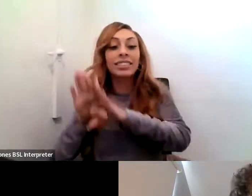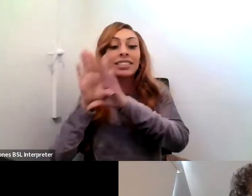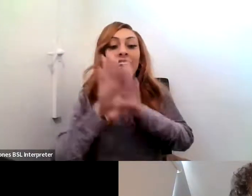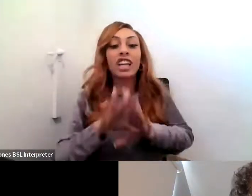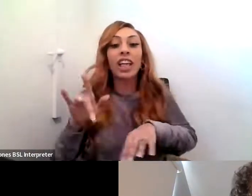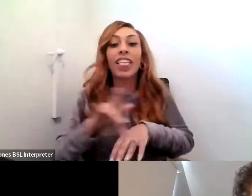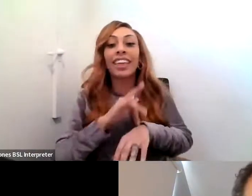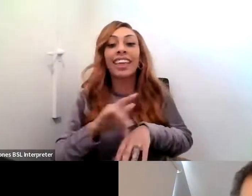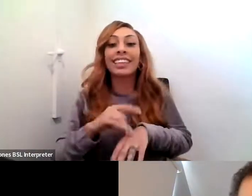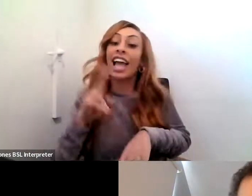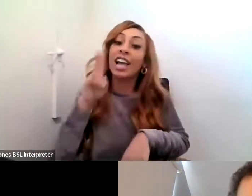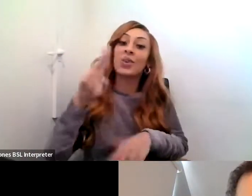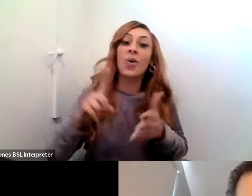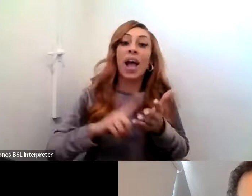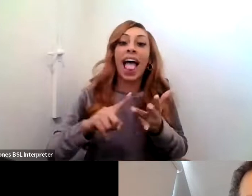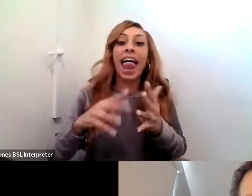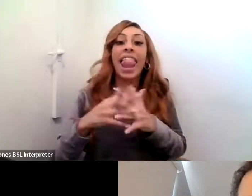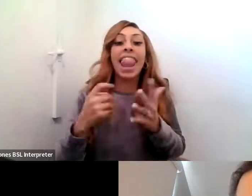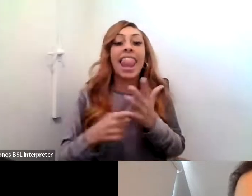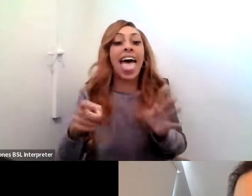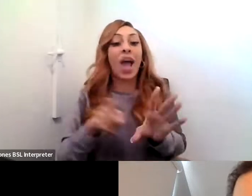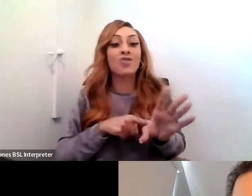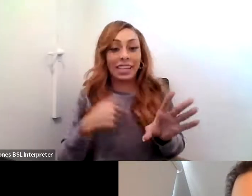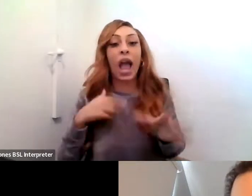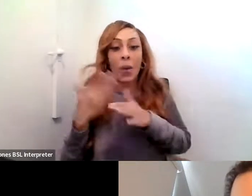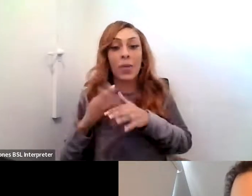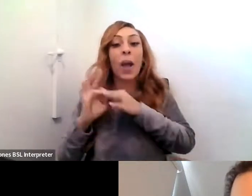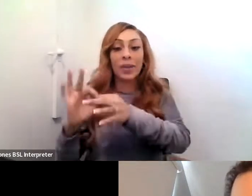I just saw a link to The Lowry's website go into the chat, so that was nice to see.